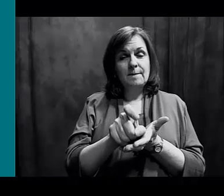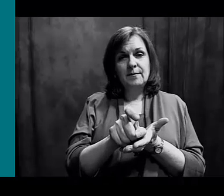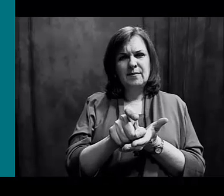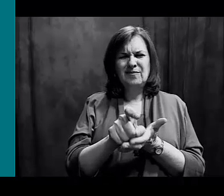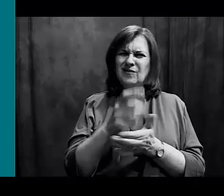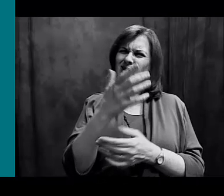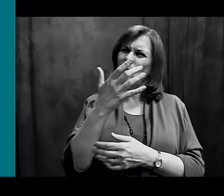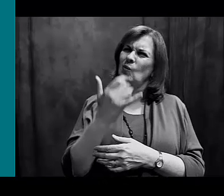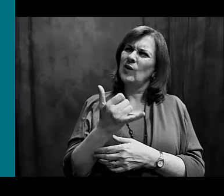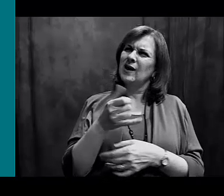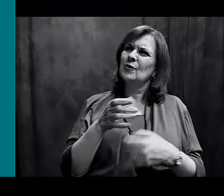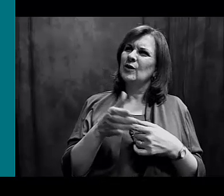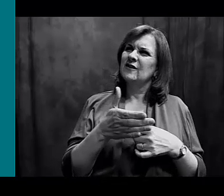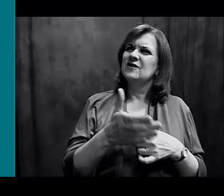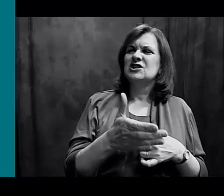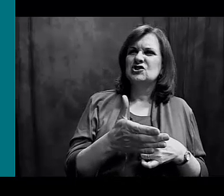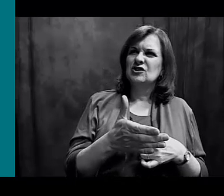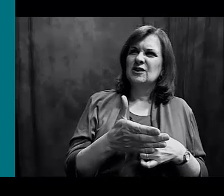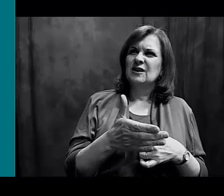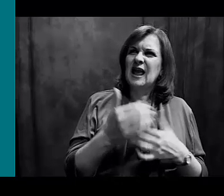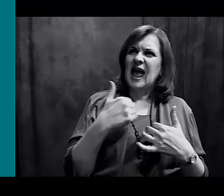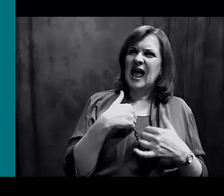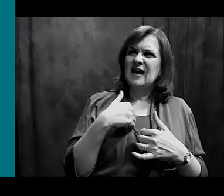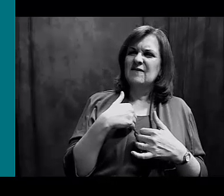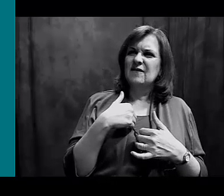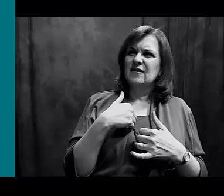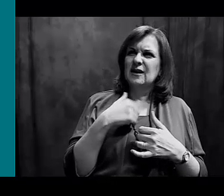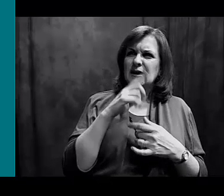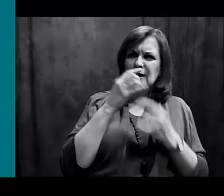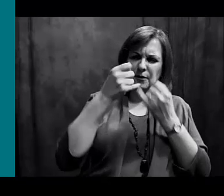will why would a fish have a worm-shaped